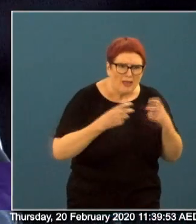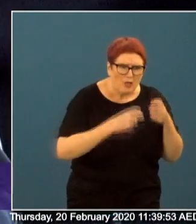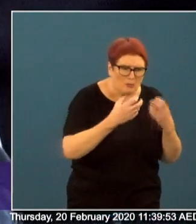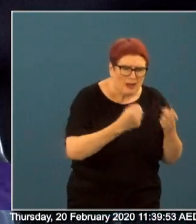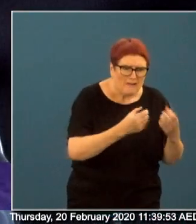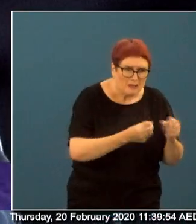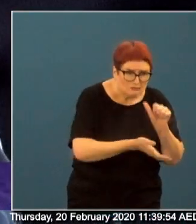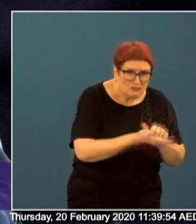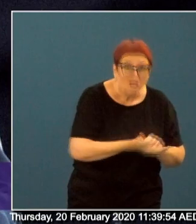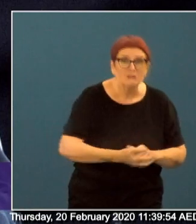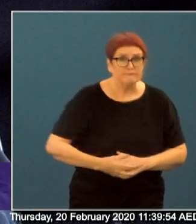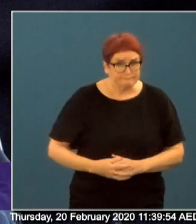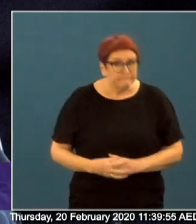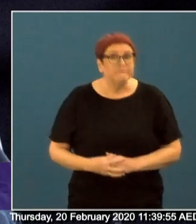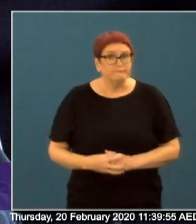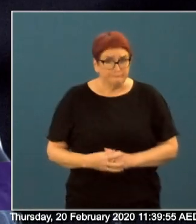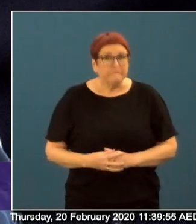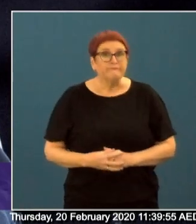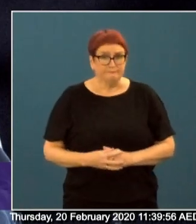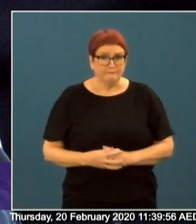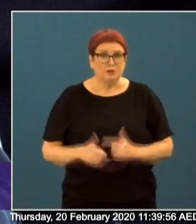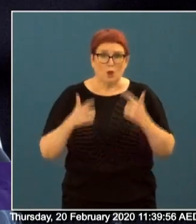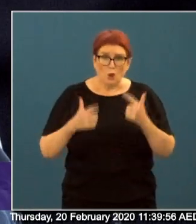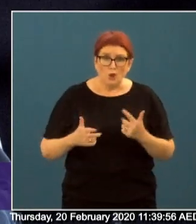That is a very high rate of other health conditions,